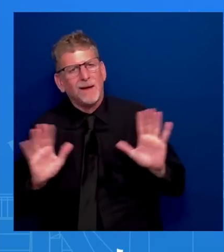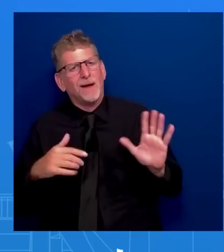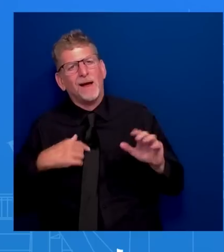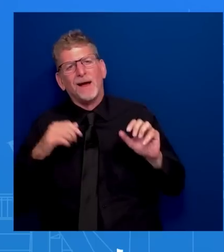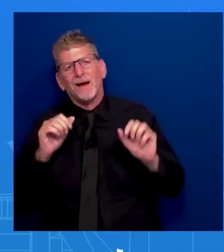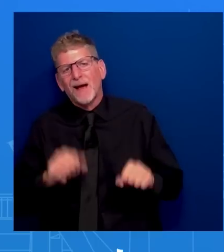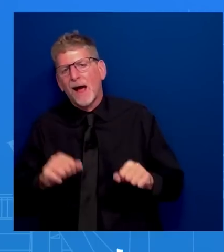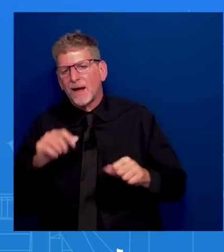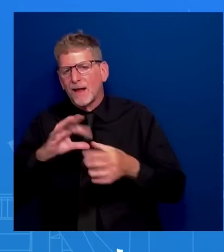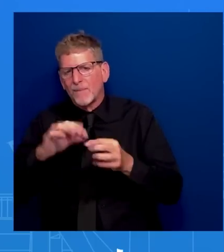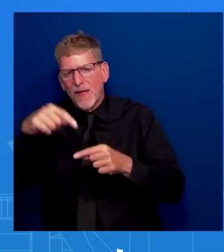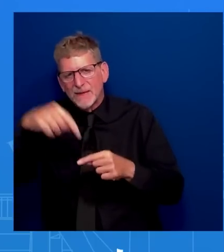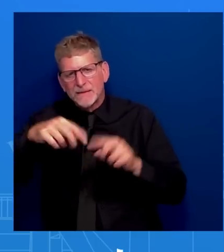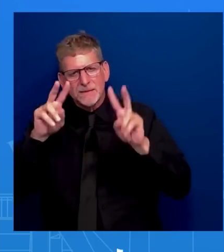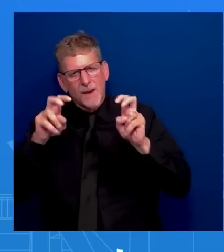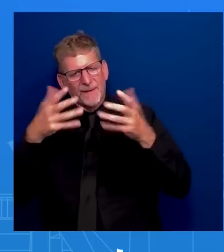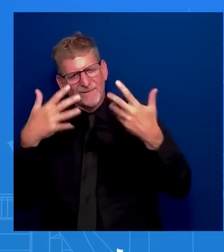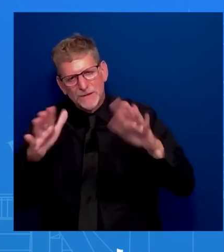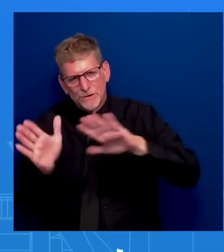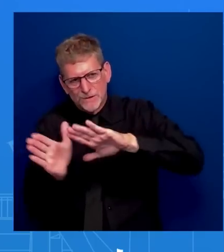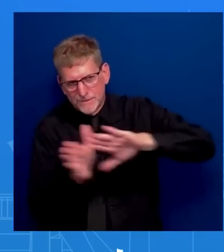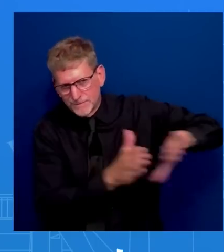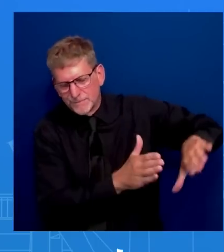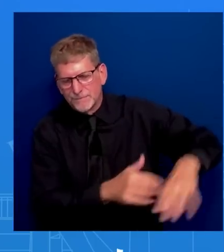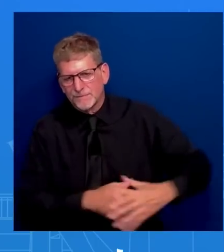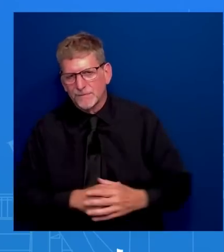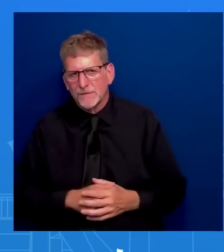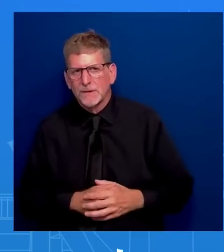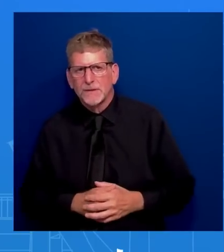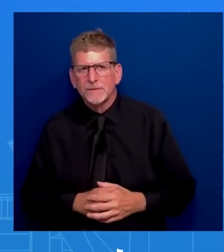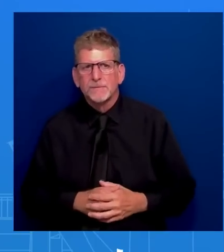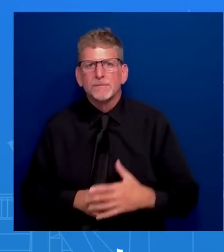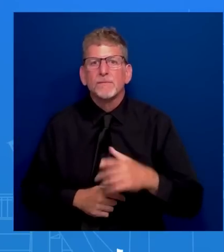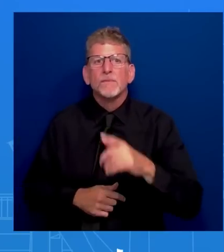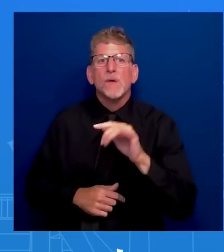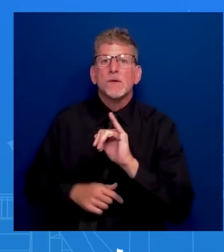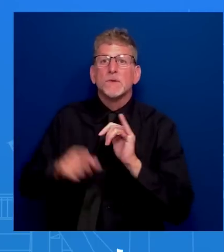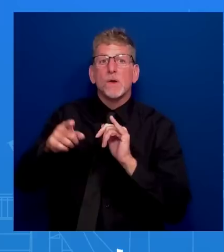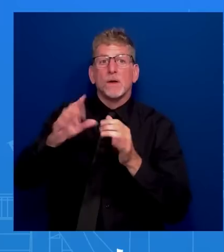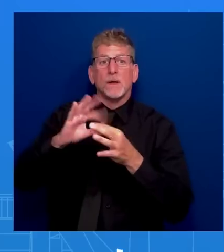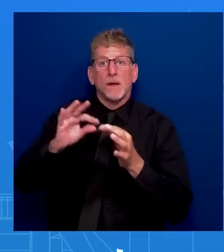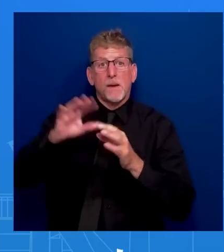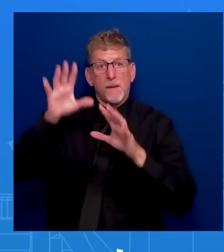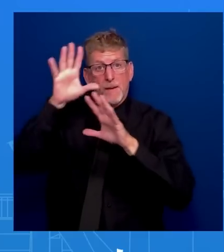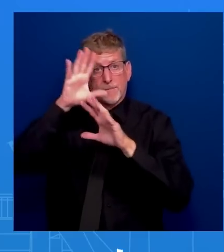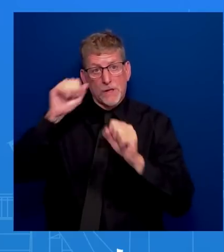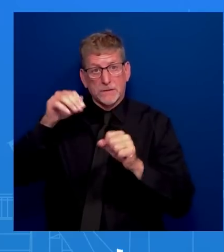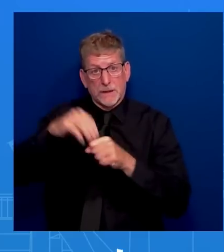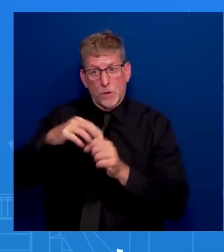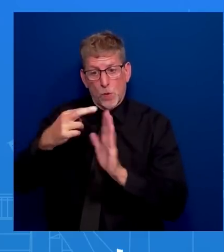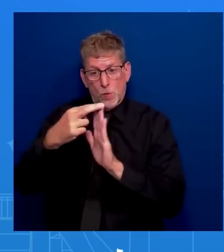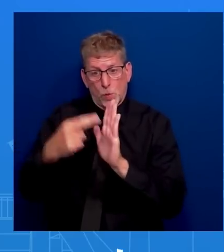that the President believes in the rule of law. Does he believe in the rule of law when it comes to the former President or even his son?